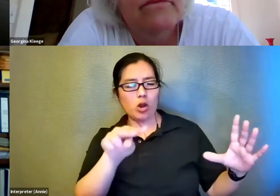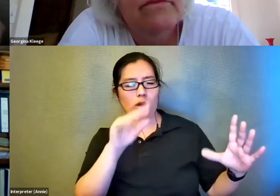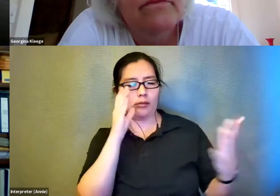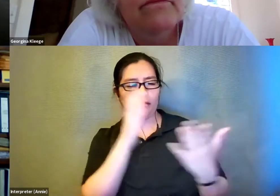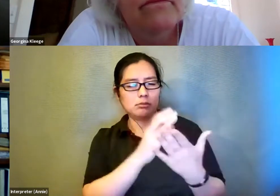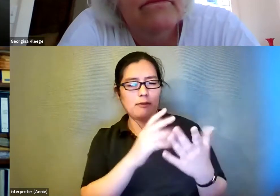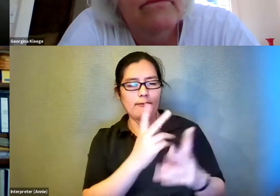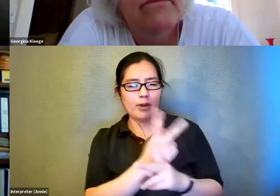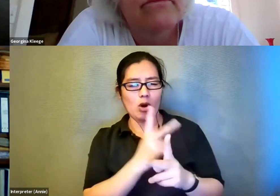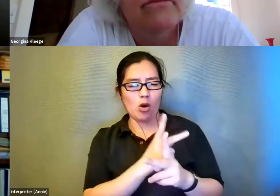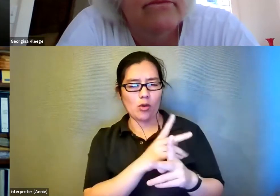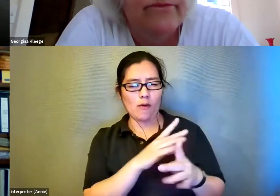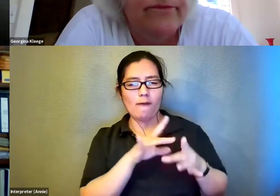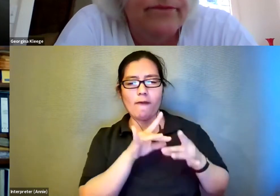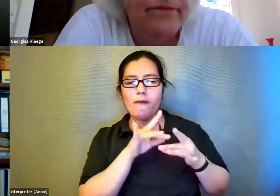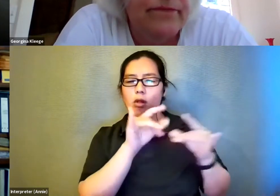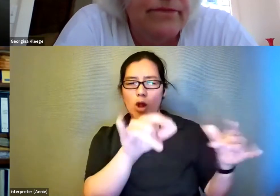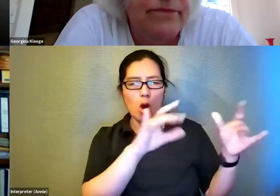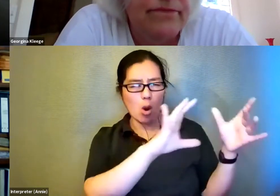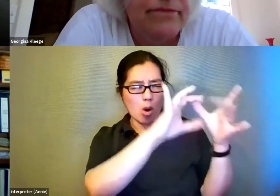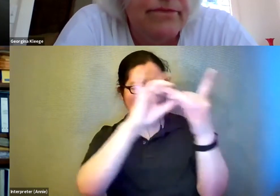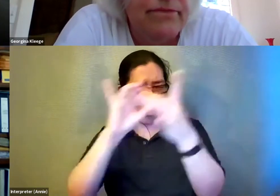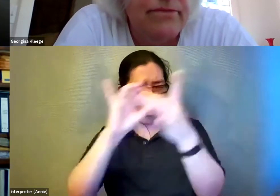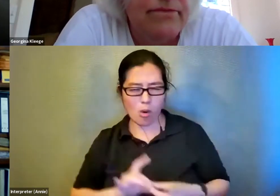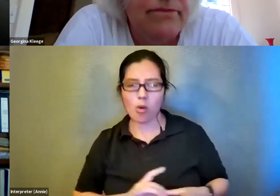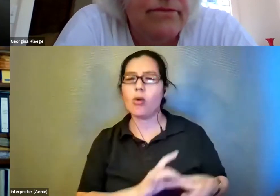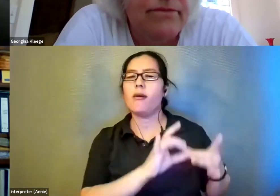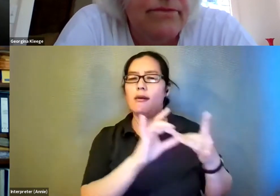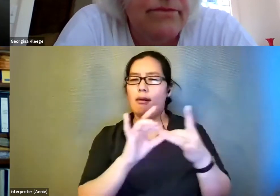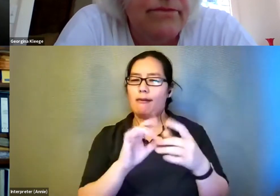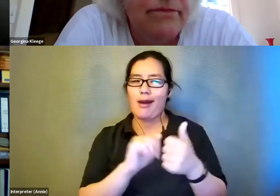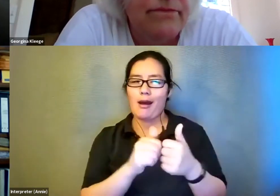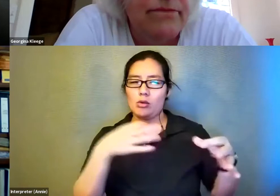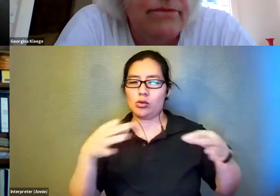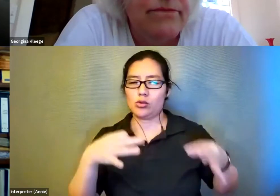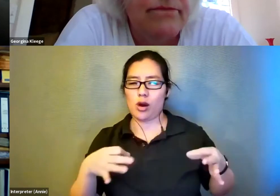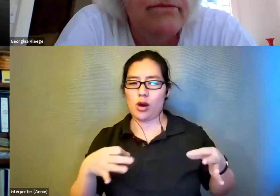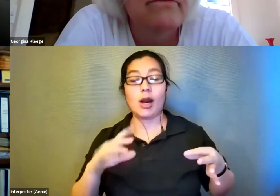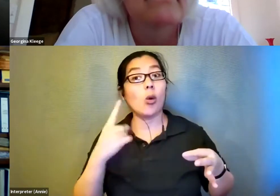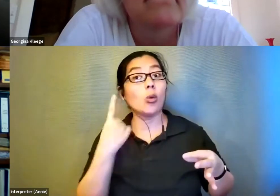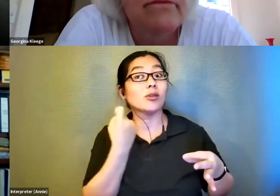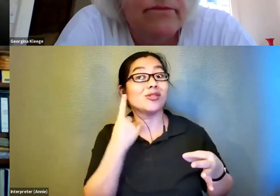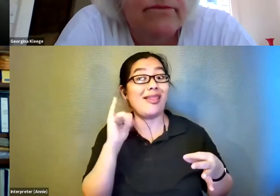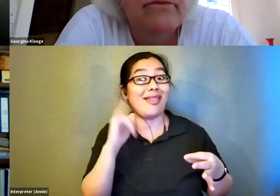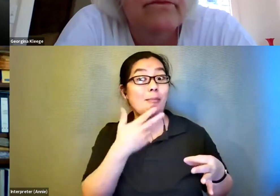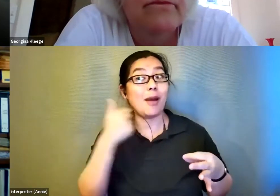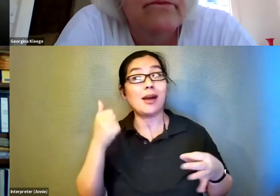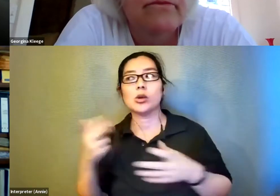only understand that once I start working with other people. So I'd